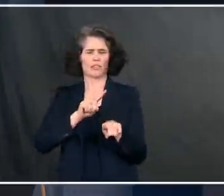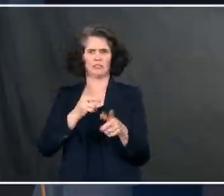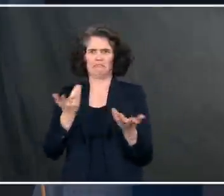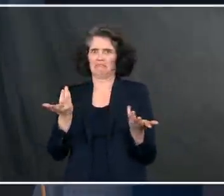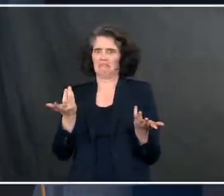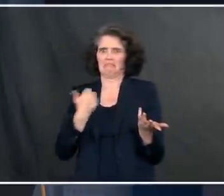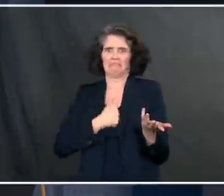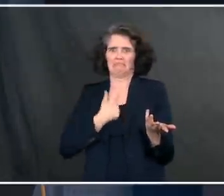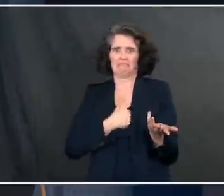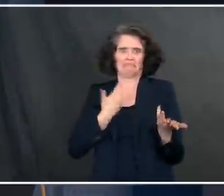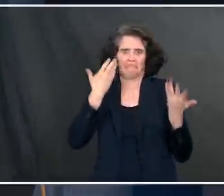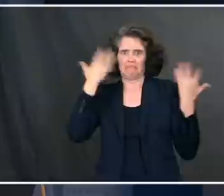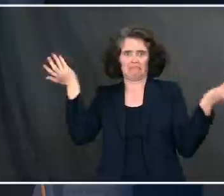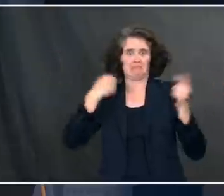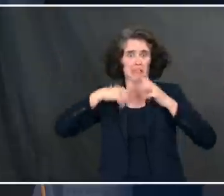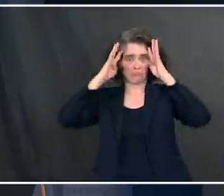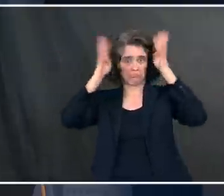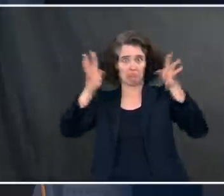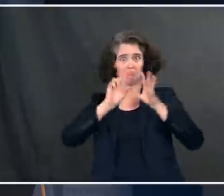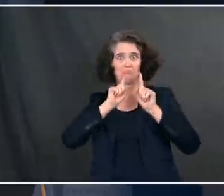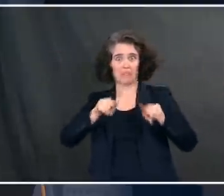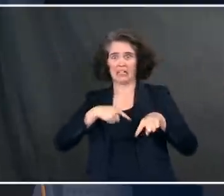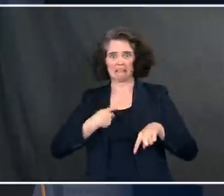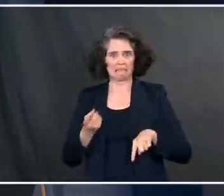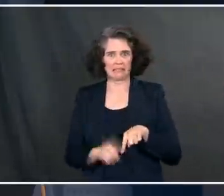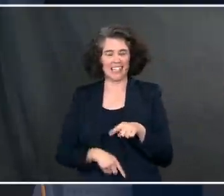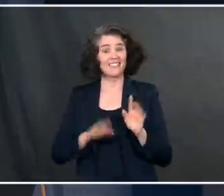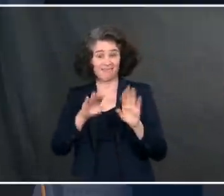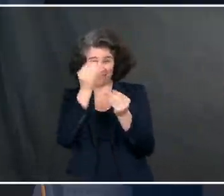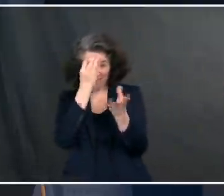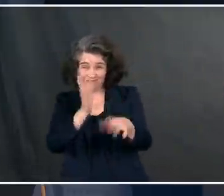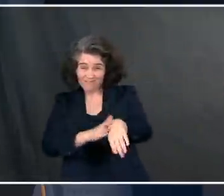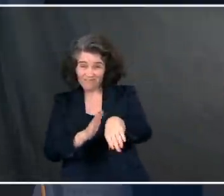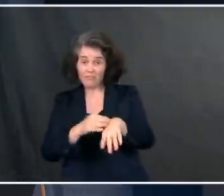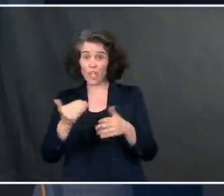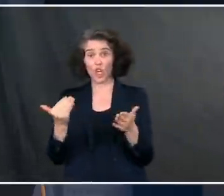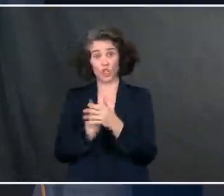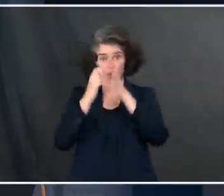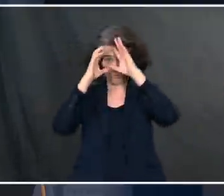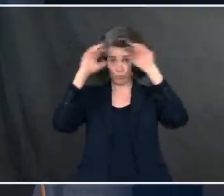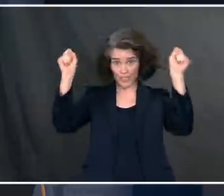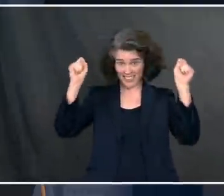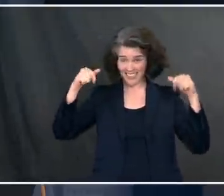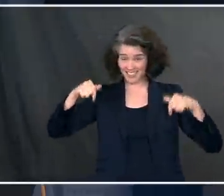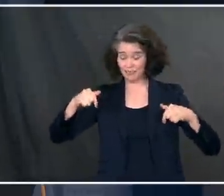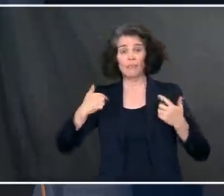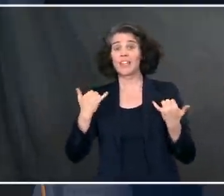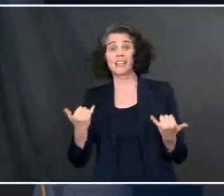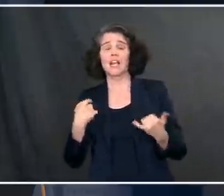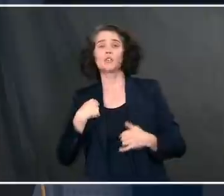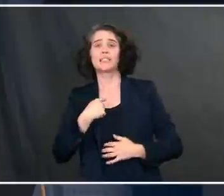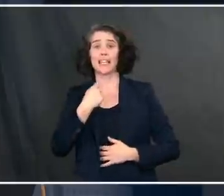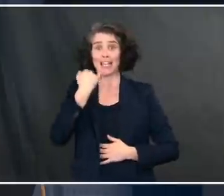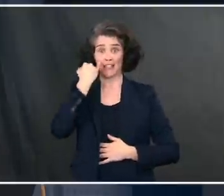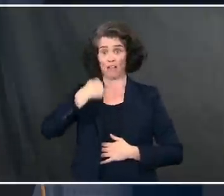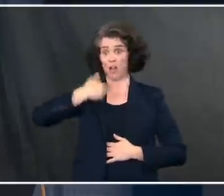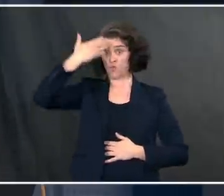But, you know, one of the new things in this administration is: If you don't have the answer, don't guess; just say you don't know the answer Yeah.